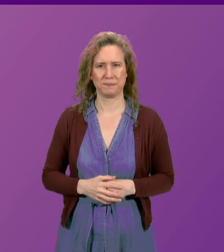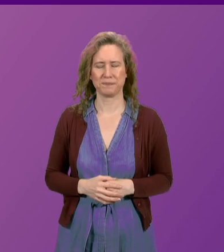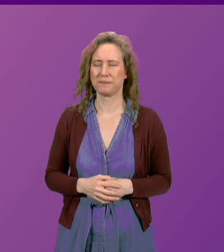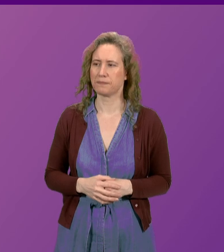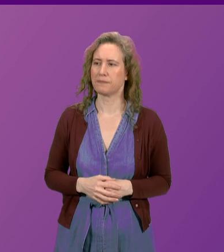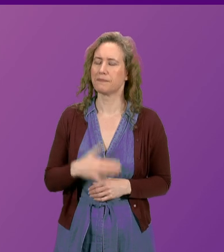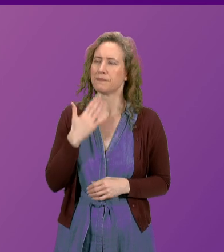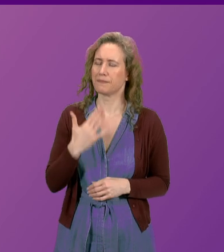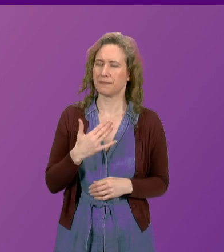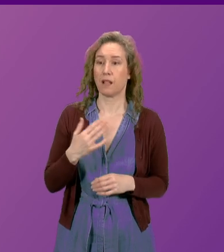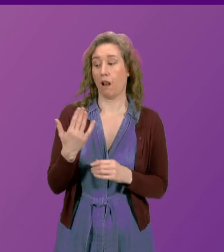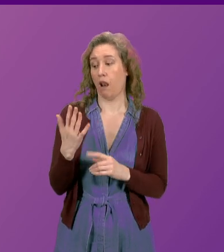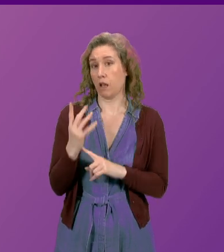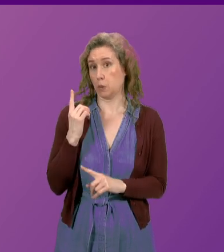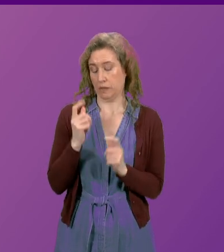Last week, The Courier reported: